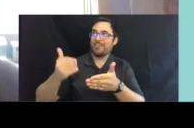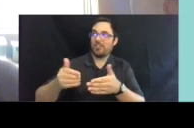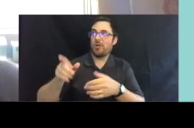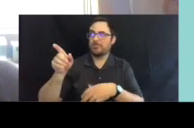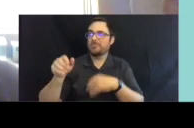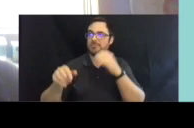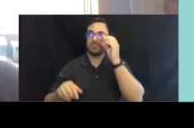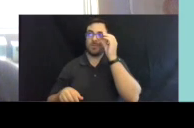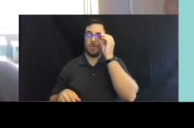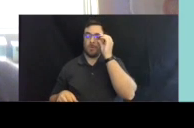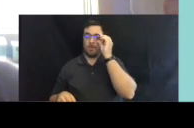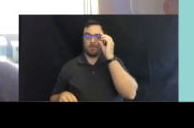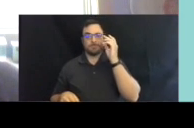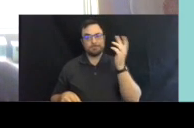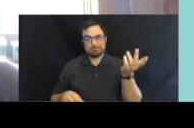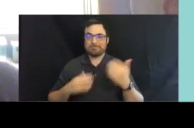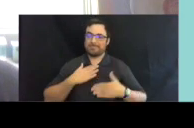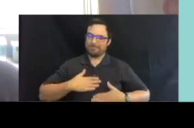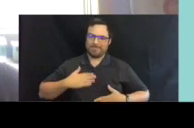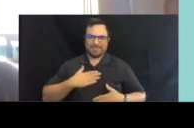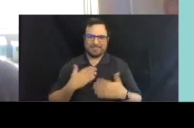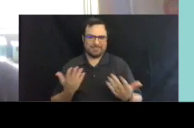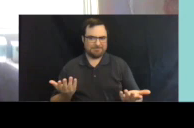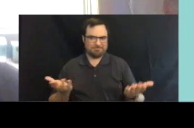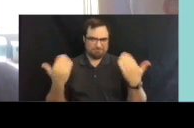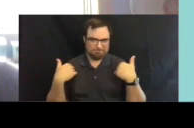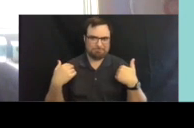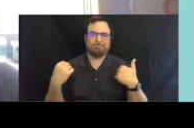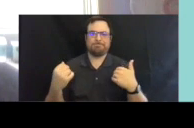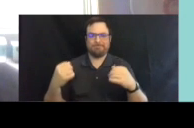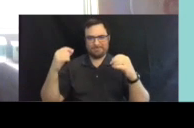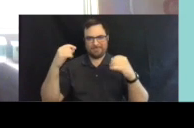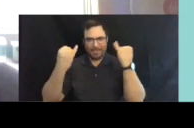please let's we can like brainstorm some other things, because I know that